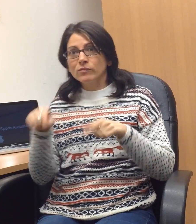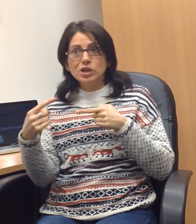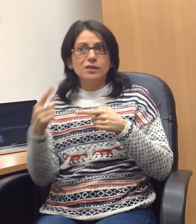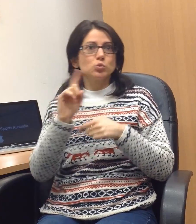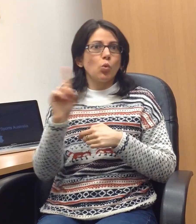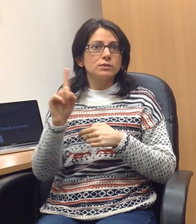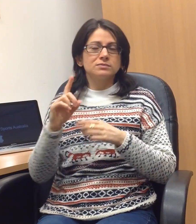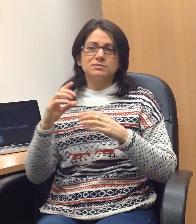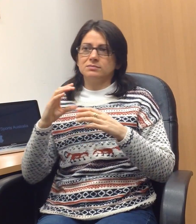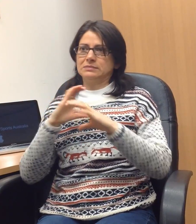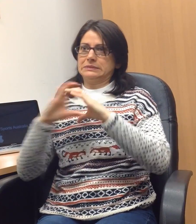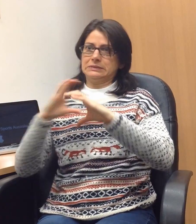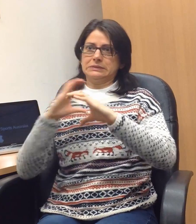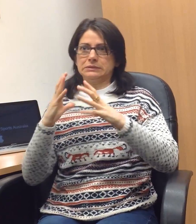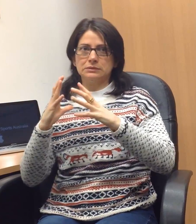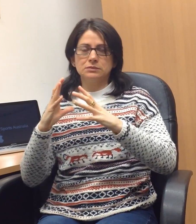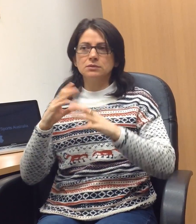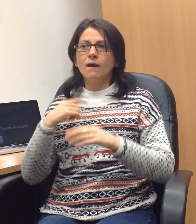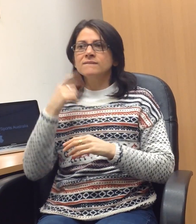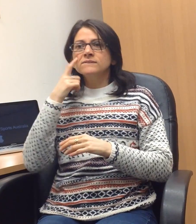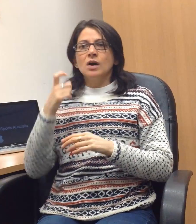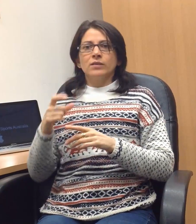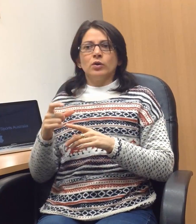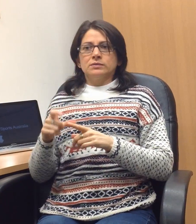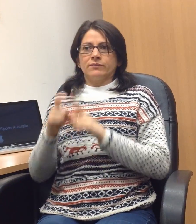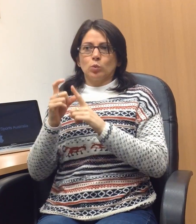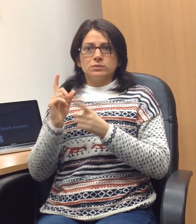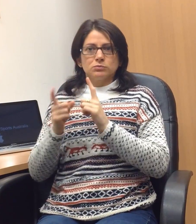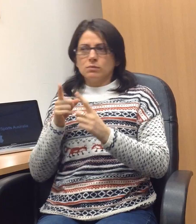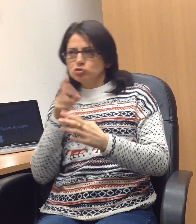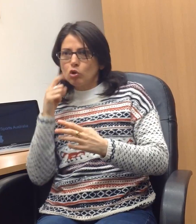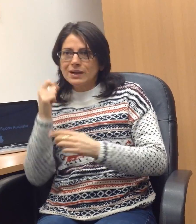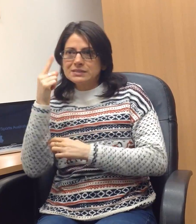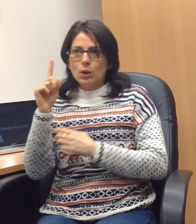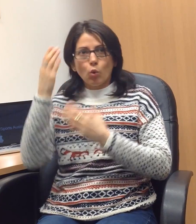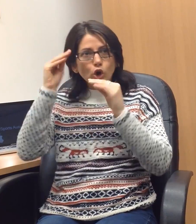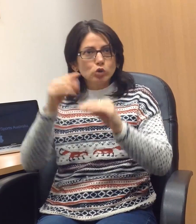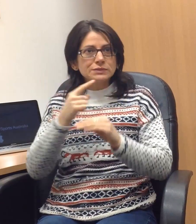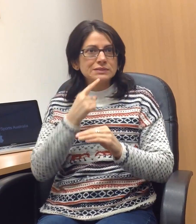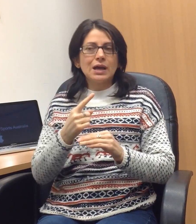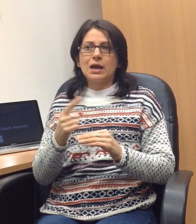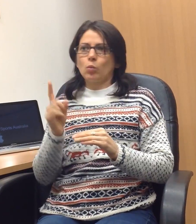But the challenges I have are with communication. For example I find it difficult sometimes trying to